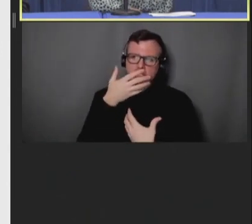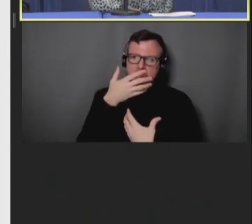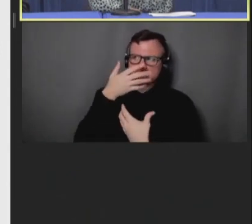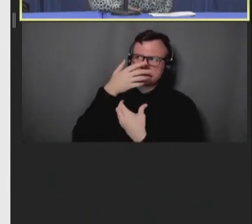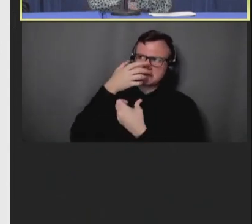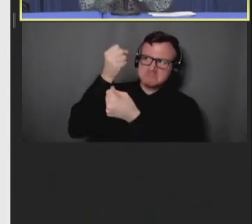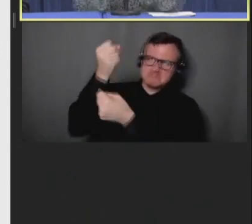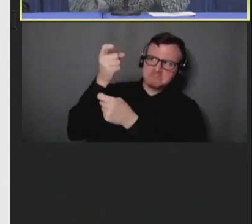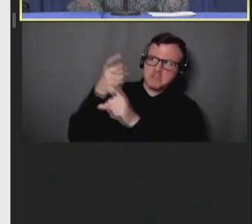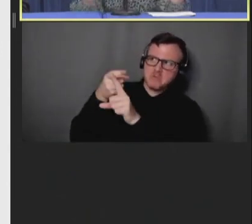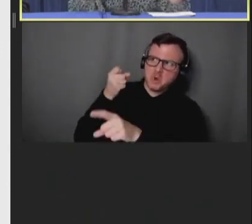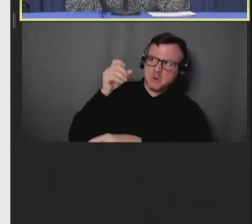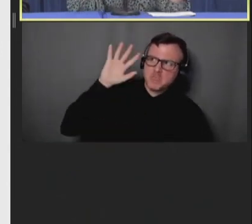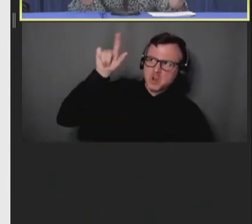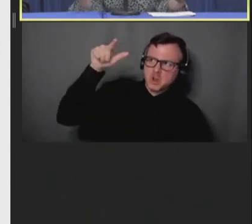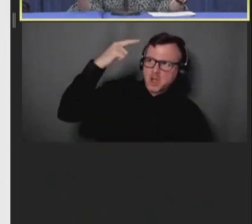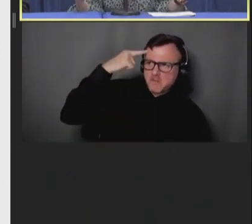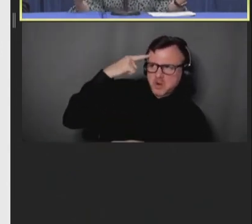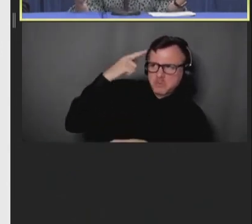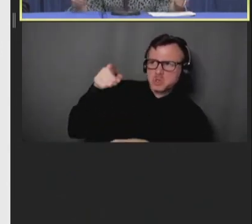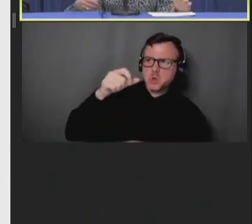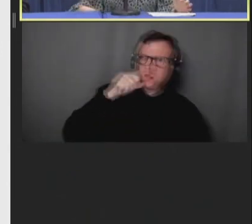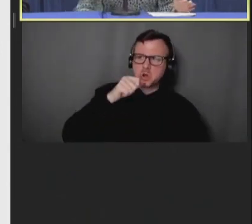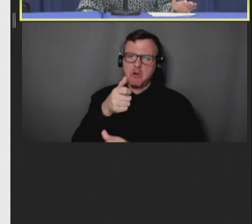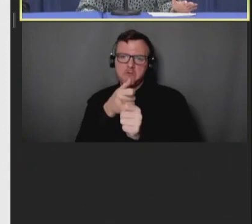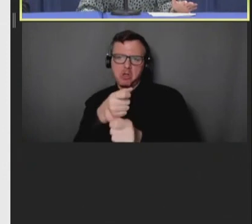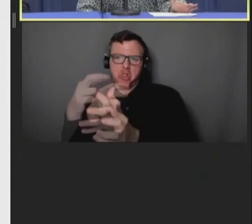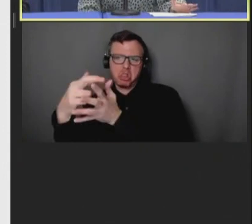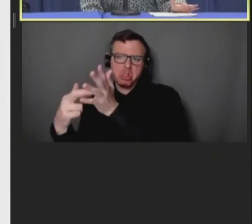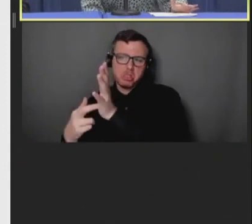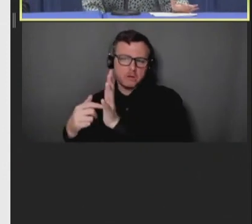that we're going out of order, we're doing something wrong, it felt pretty,